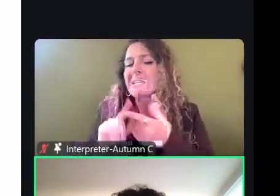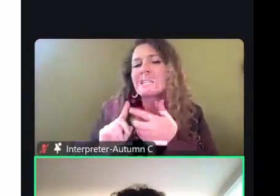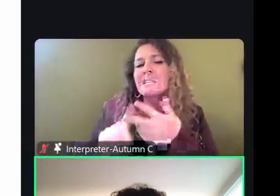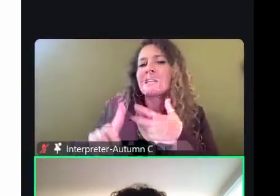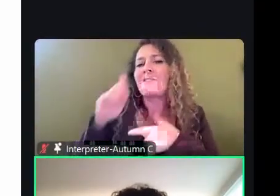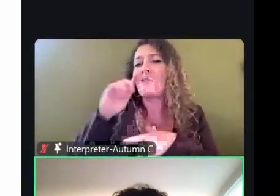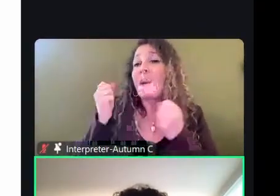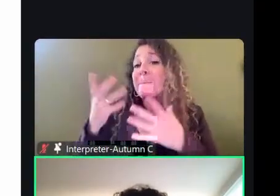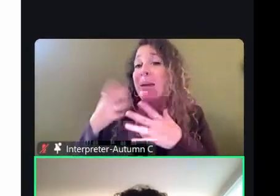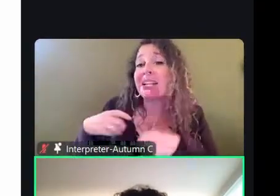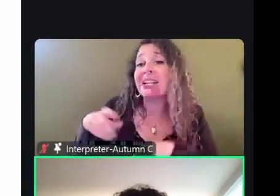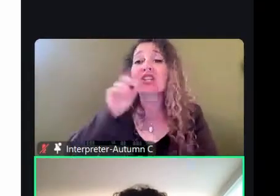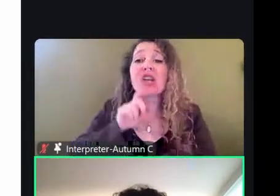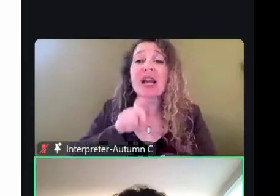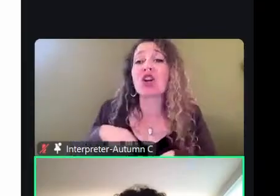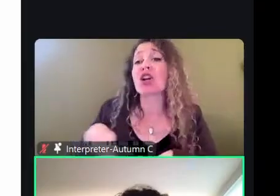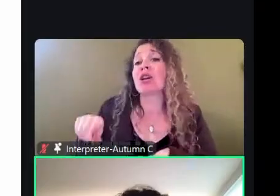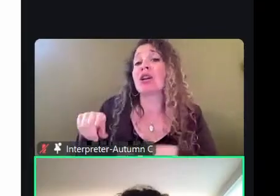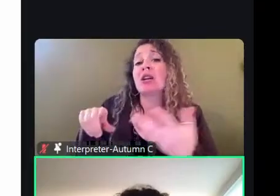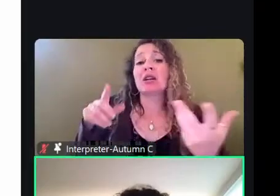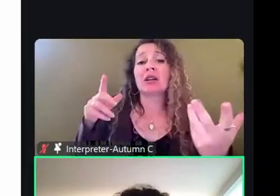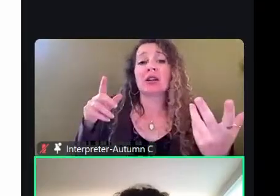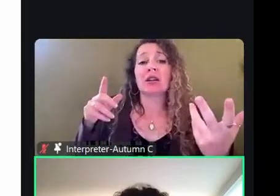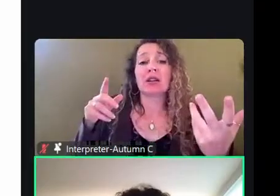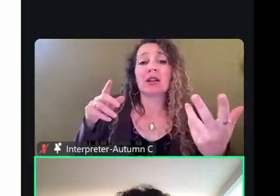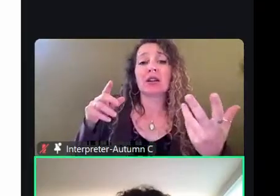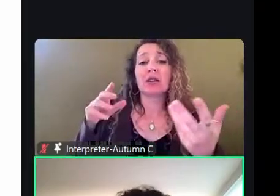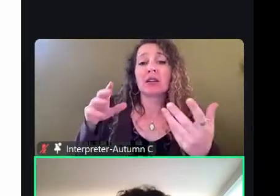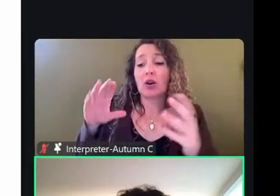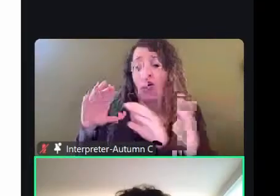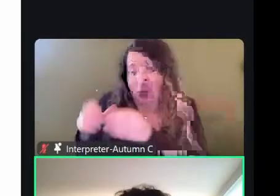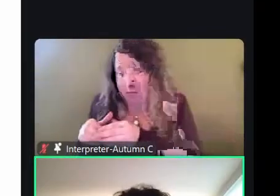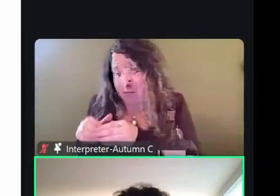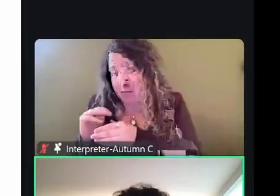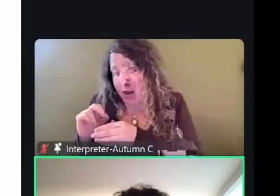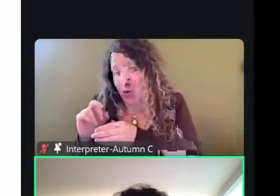and sexual minorities with diabetes feel comfortable enough to